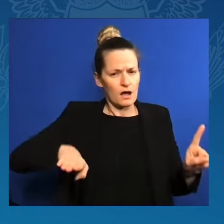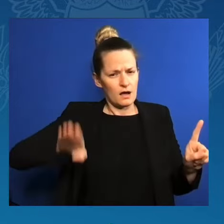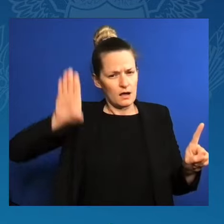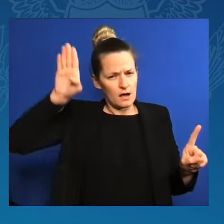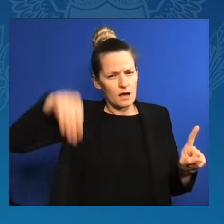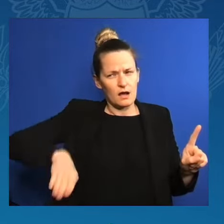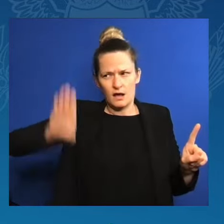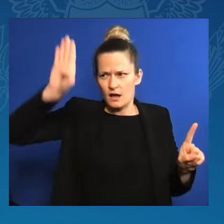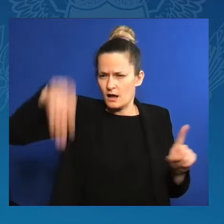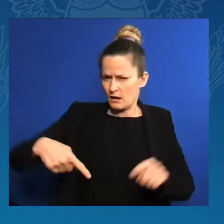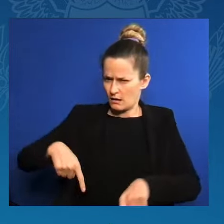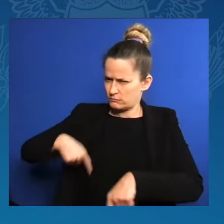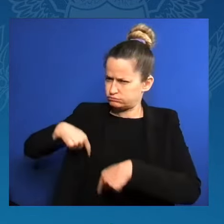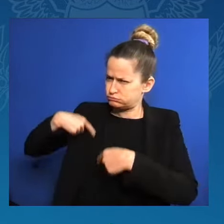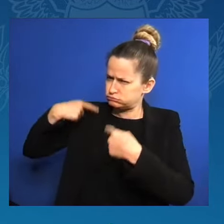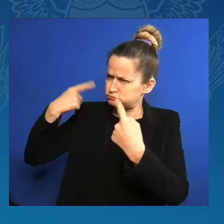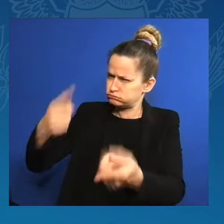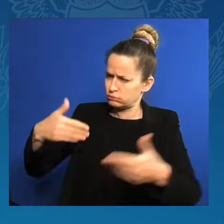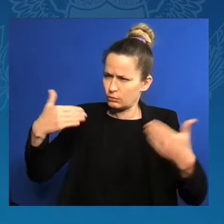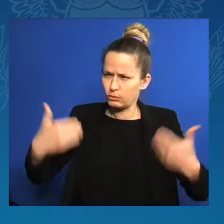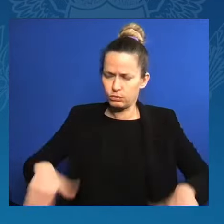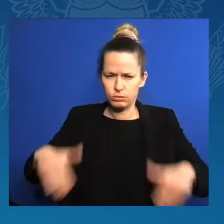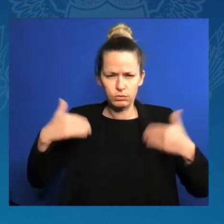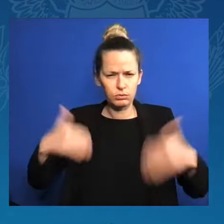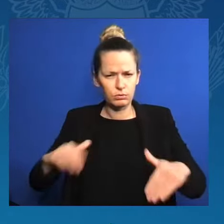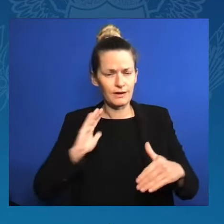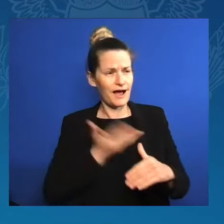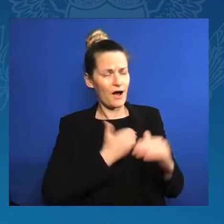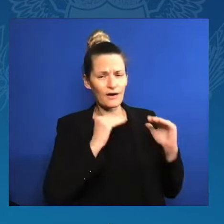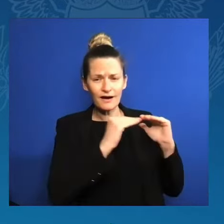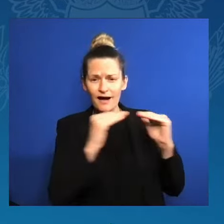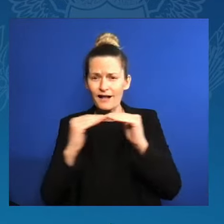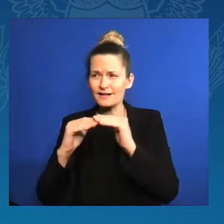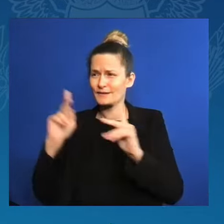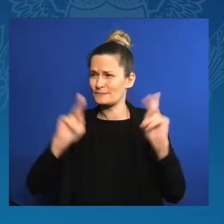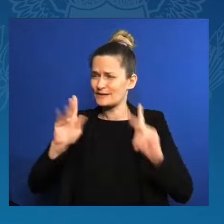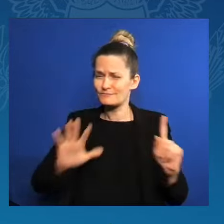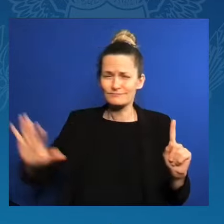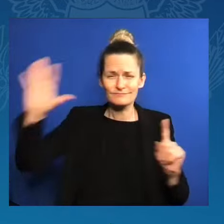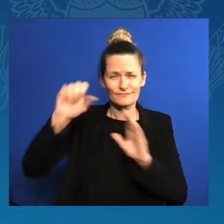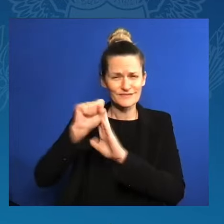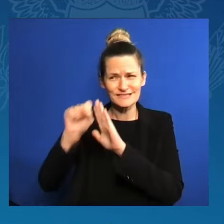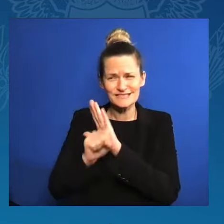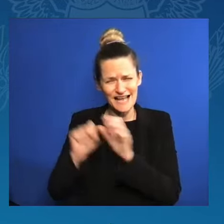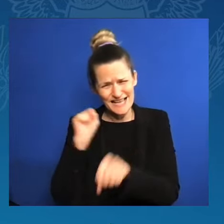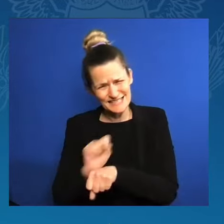have worked tirelessly to stay ahead of the laws, comply with laws, prevent new laws,